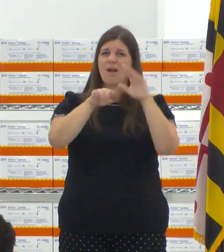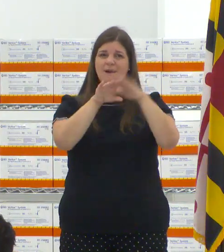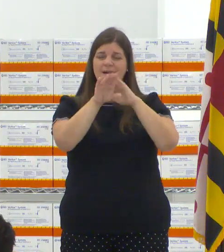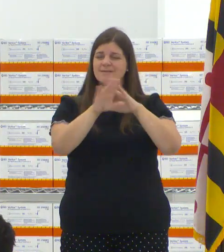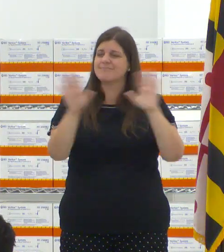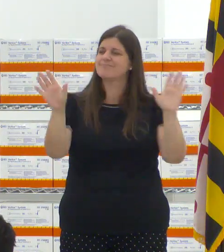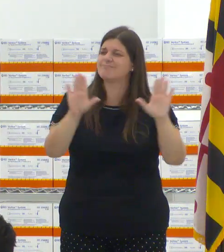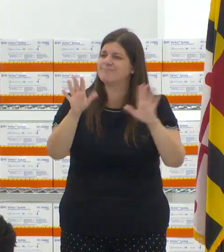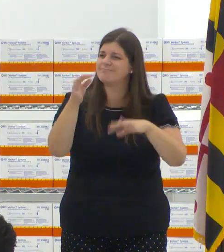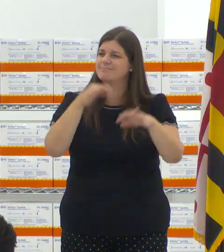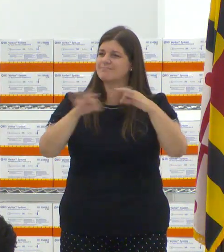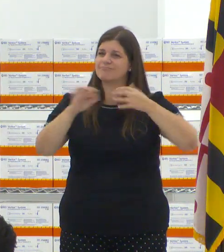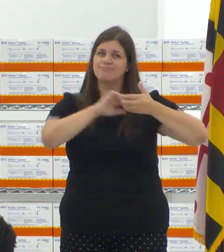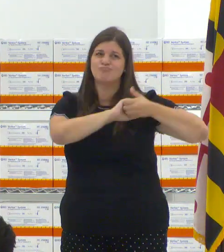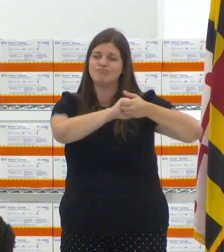Using a safe, portable device that you just saw that